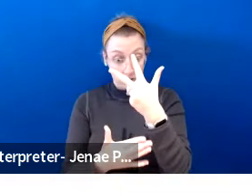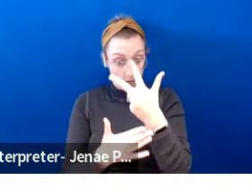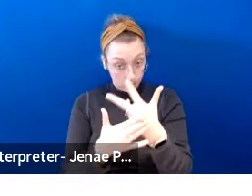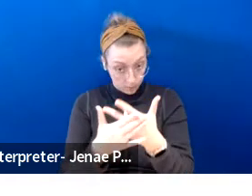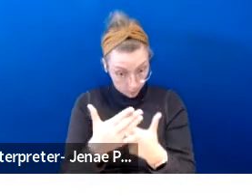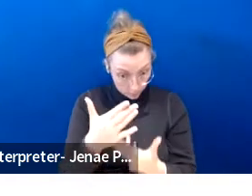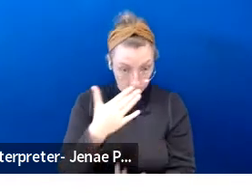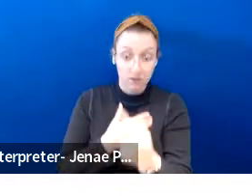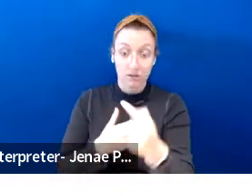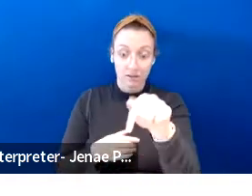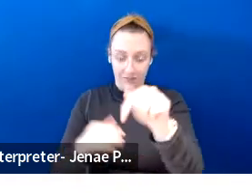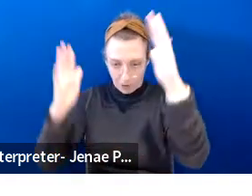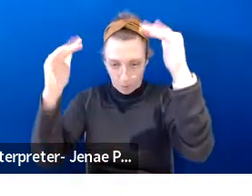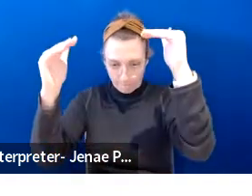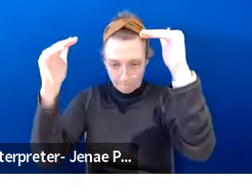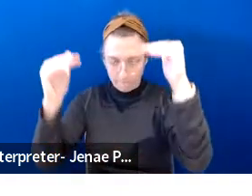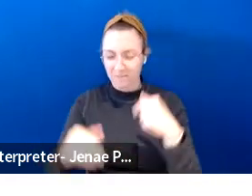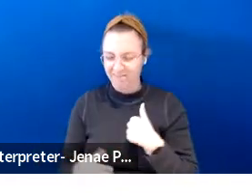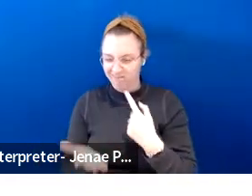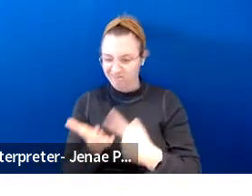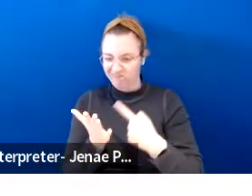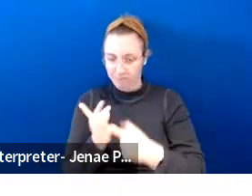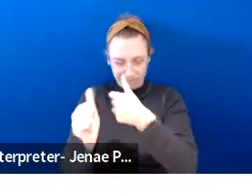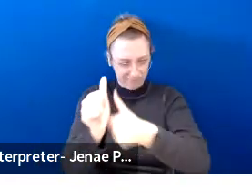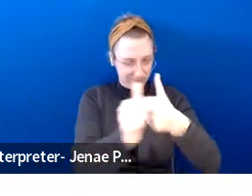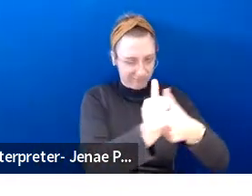and I'll talk about what each of those those means as well as